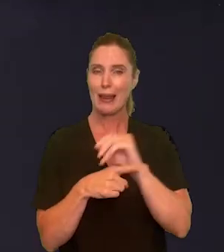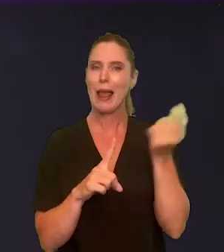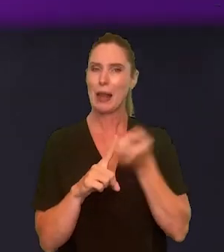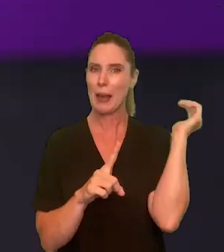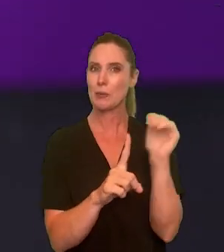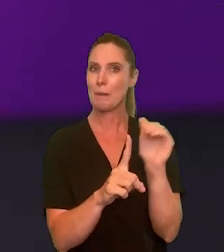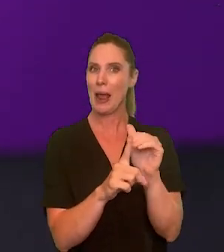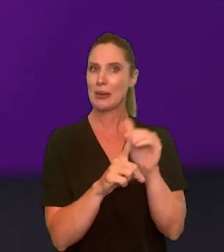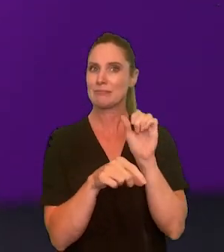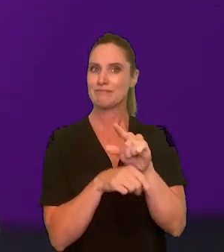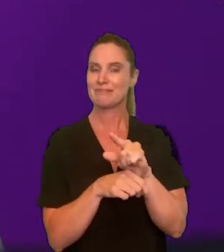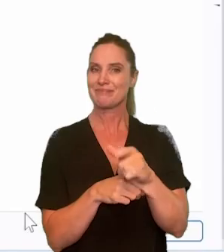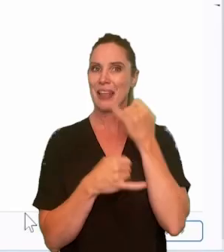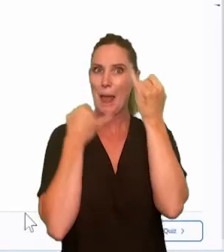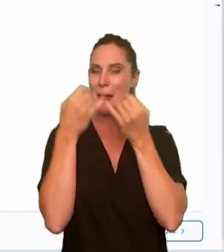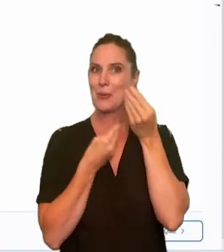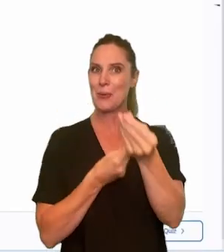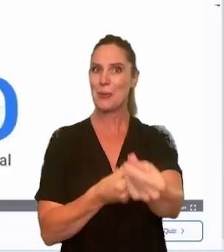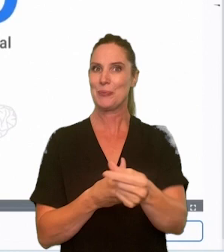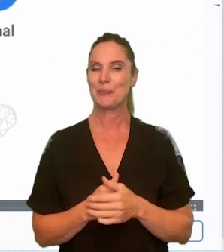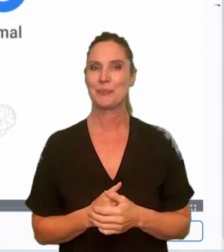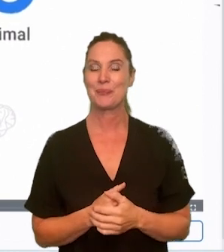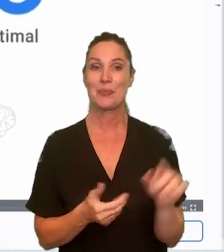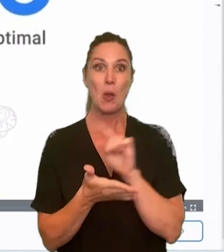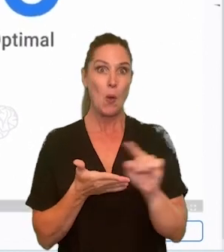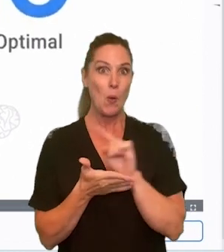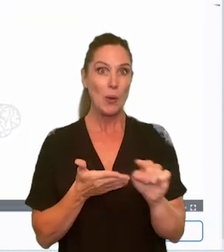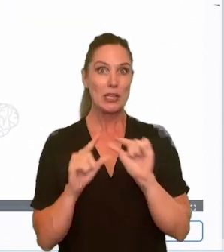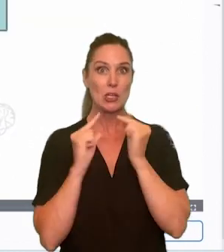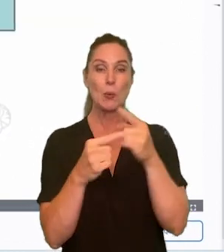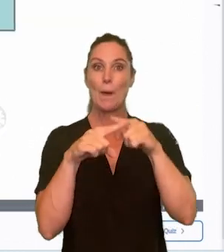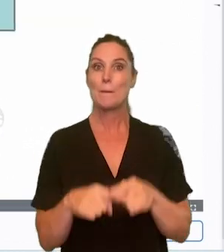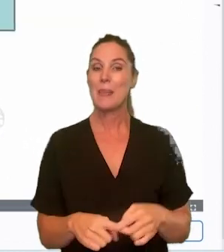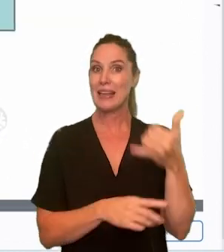Imagine the efficiency. Weekly, group-based telehealth sessions,